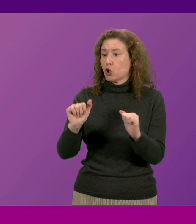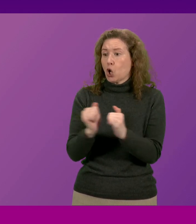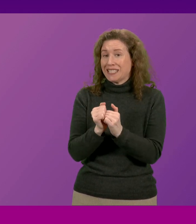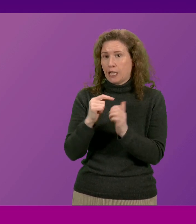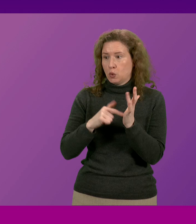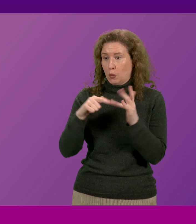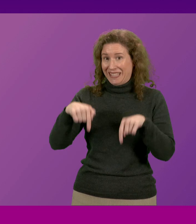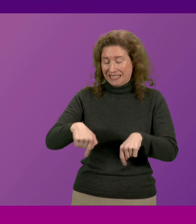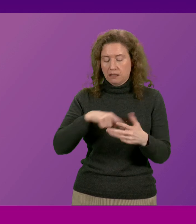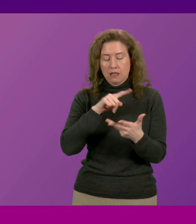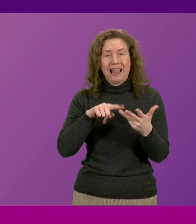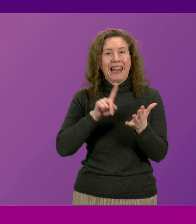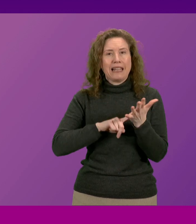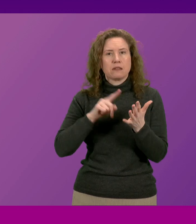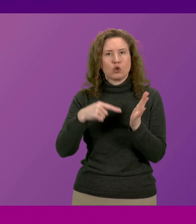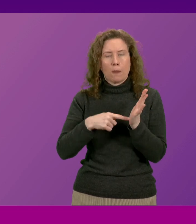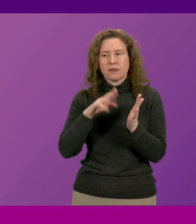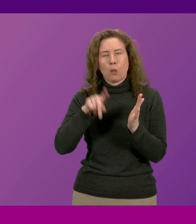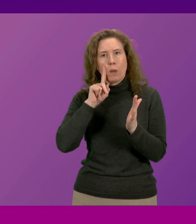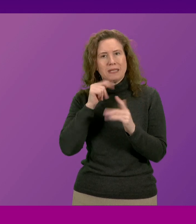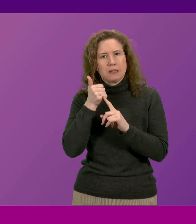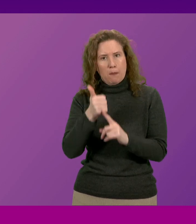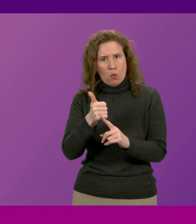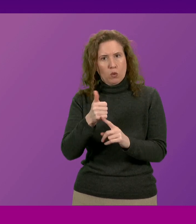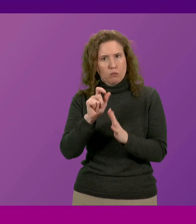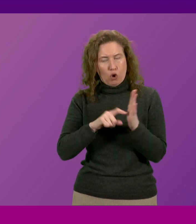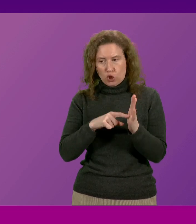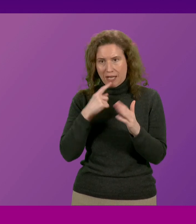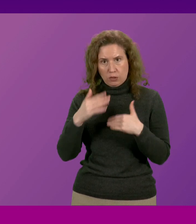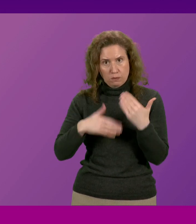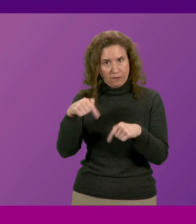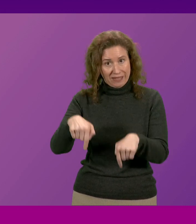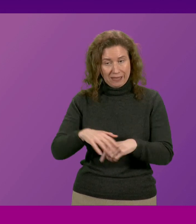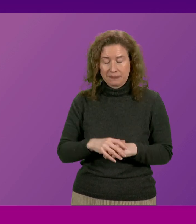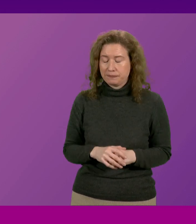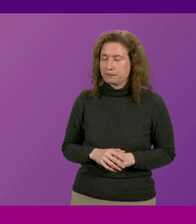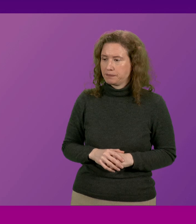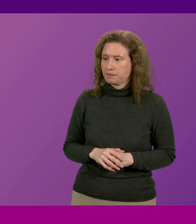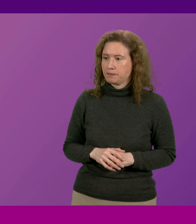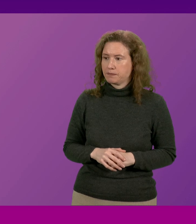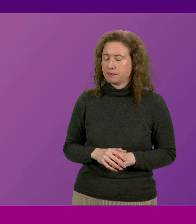Thompson from the Women’s Support Project to take forward the issue?